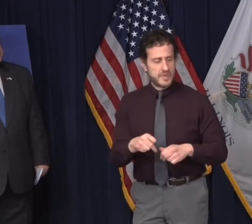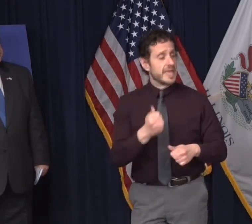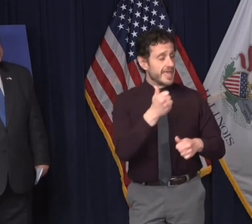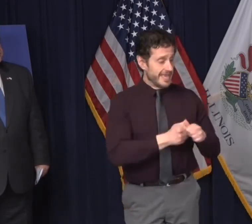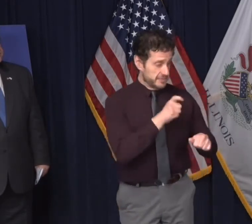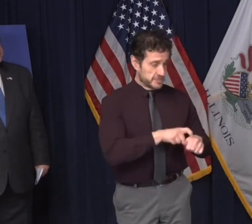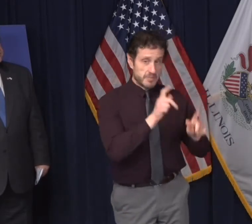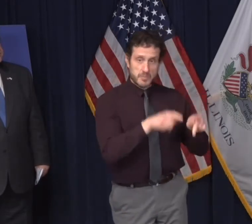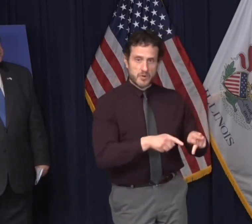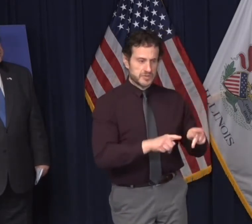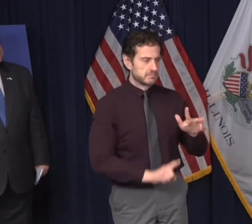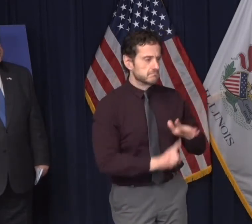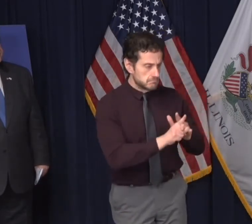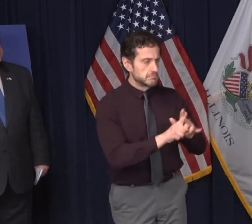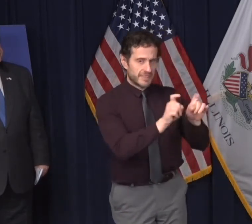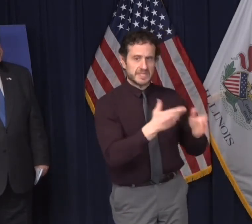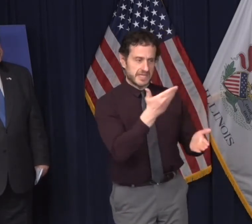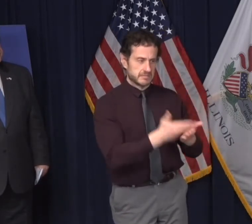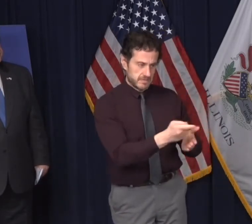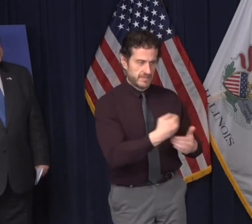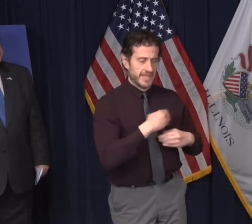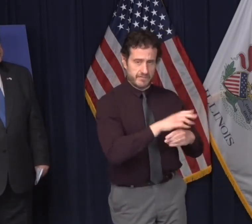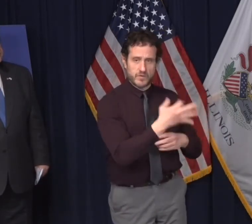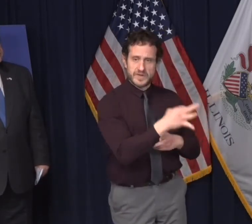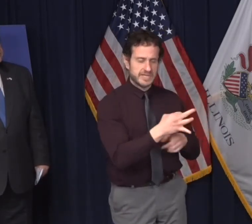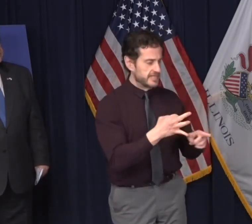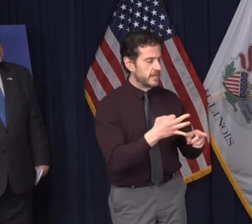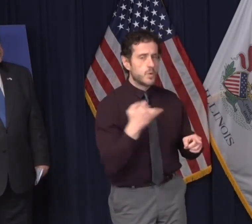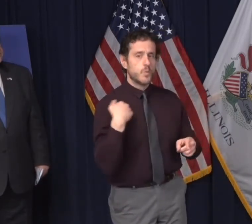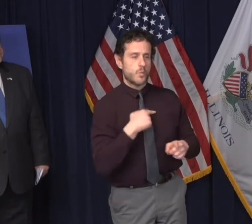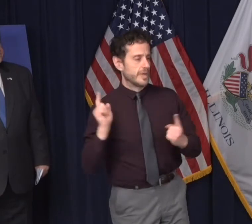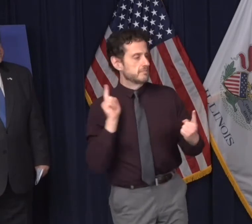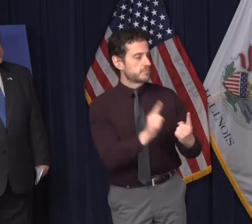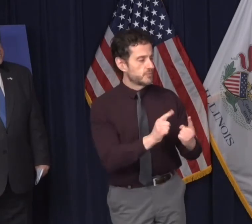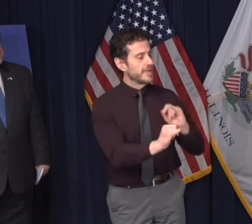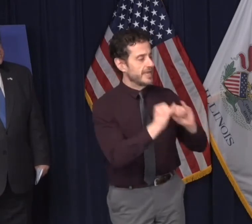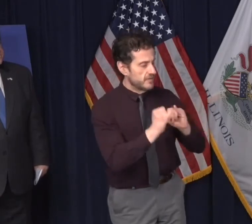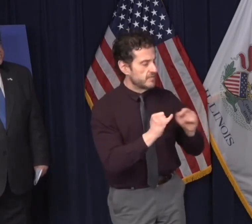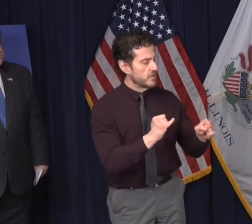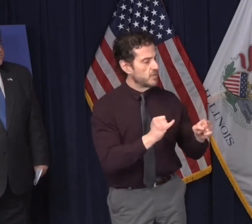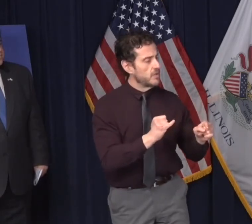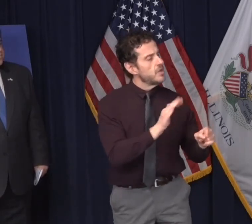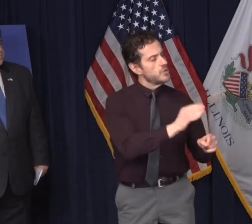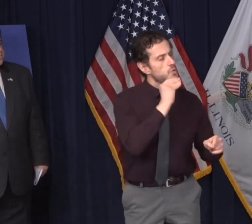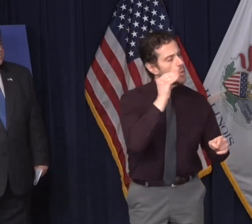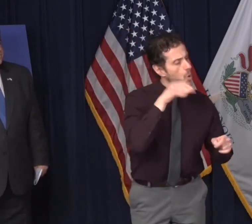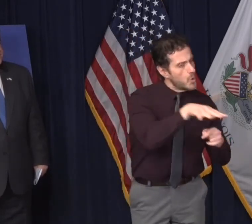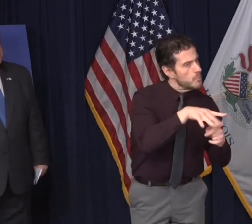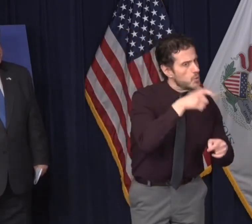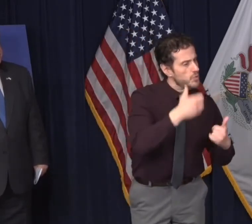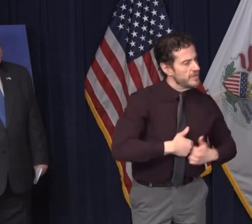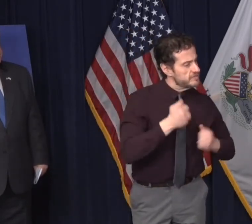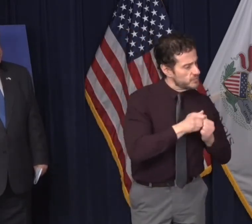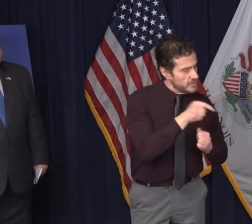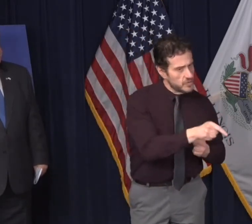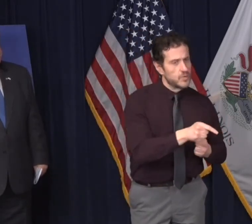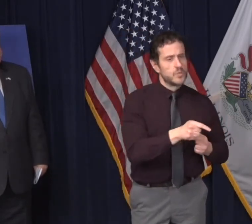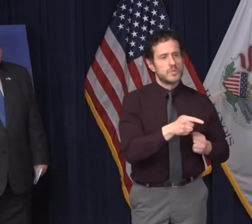ATTEMPTED TO FOLLOW UP AND INTERVIEW EACH CASE AS SOON AS POSSIBLE AND IDENTIFY ALL CLOSE CONTACTS INCLUDING THOSE FROM